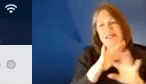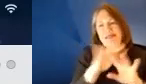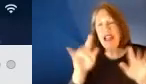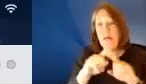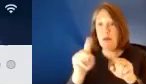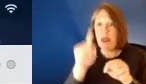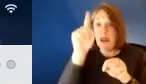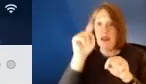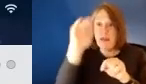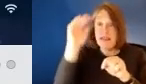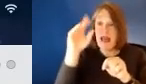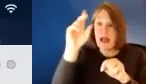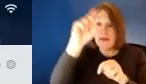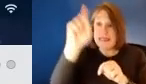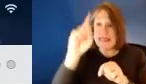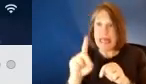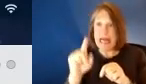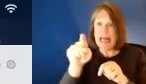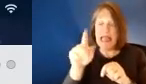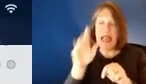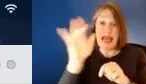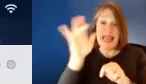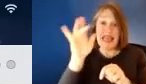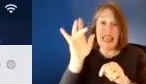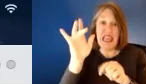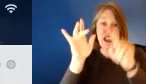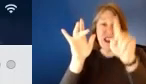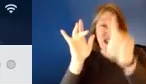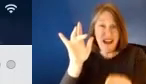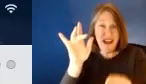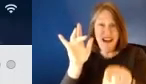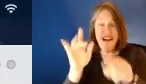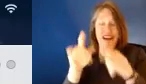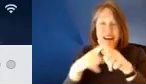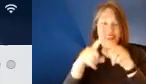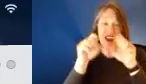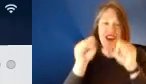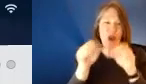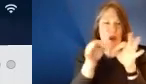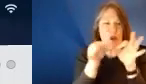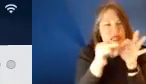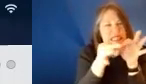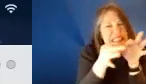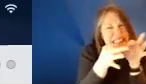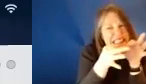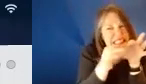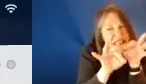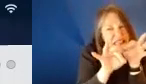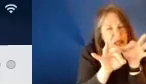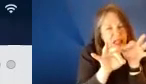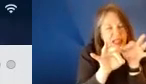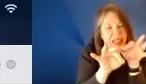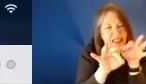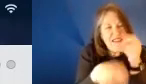06:53:57 You click on that, and you can do very simple things like add a color background,